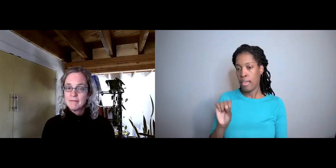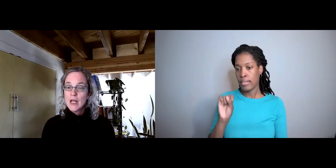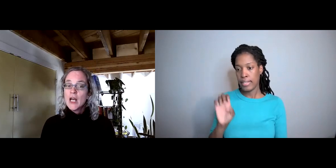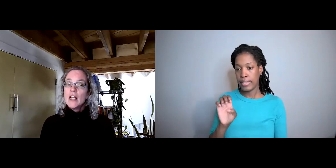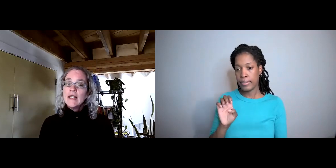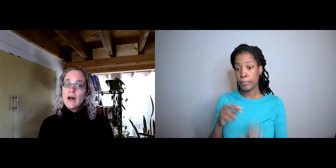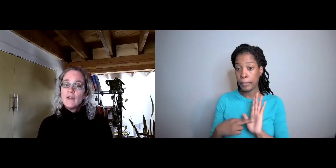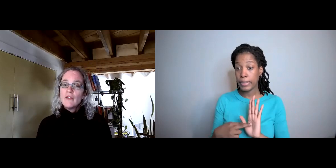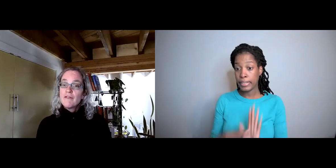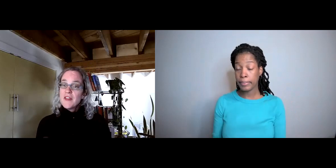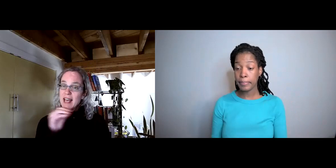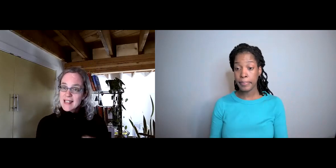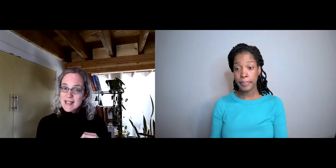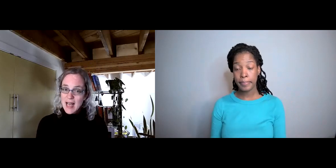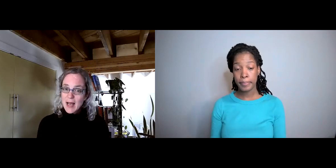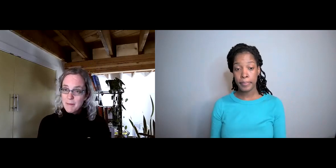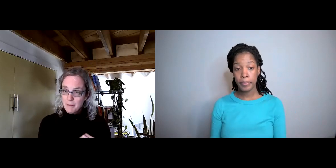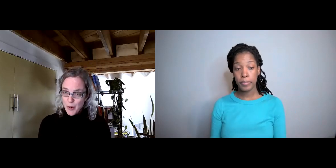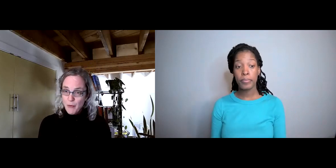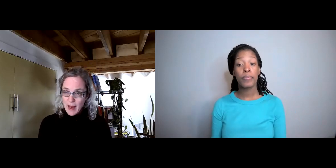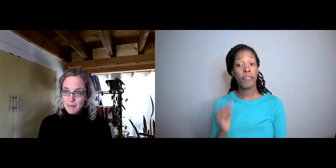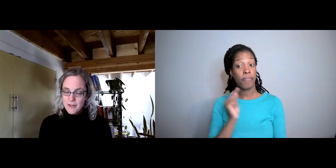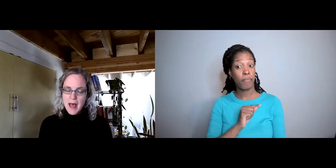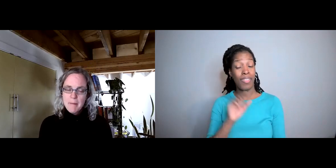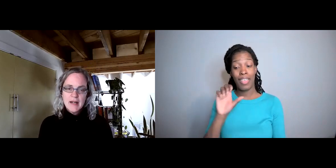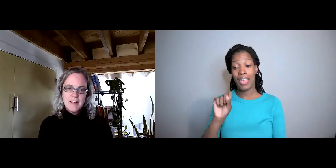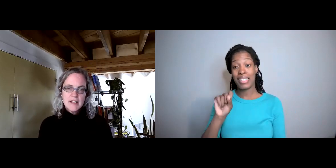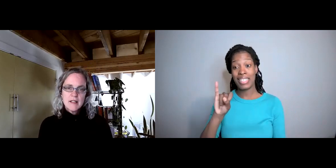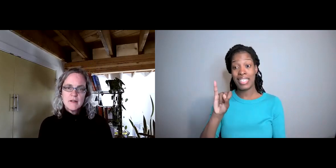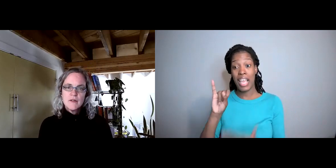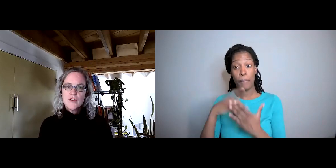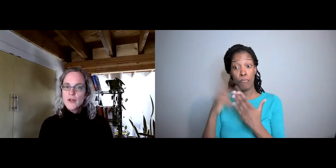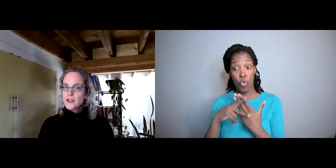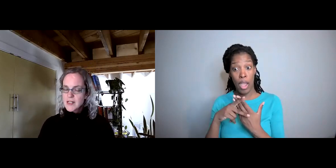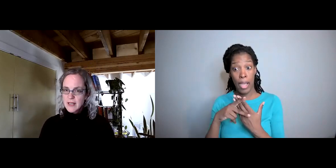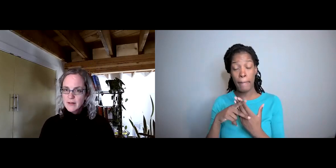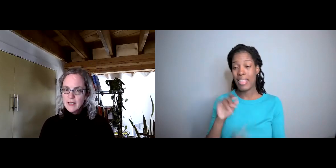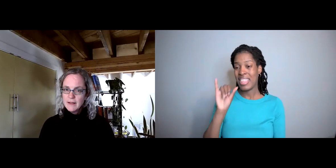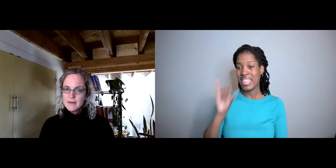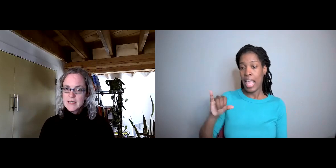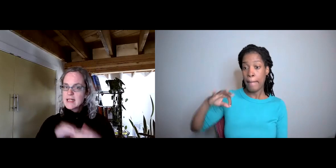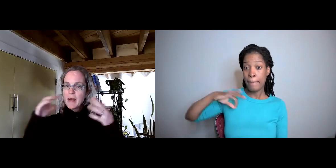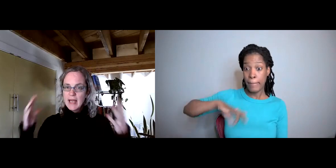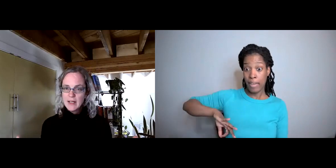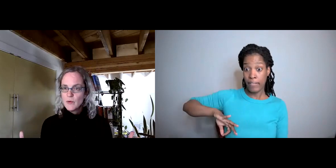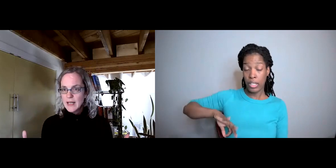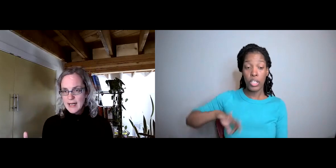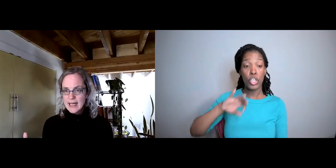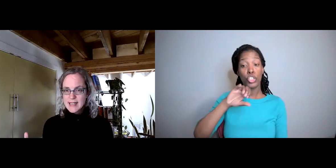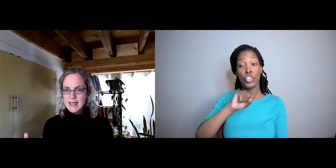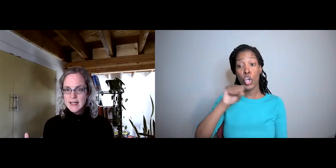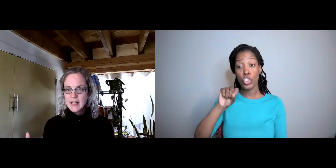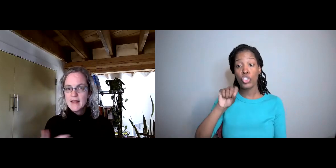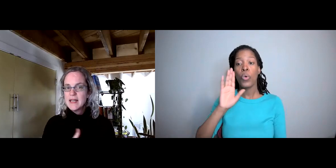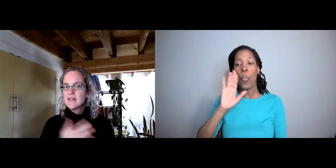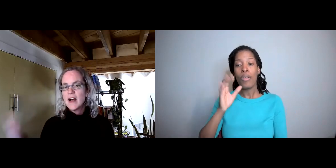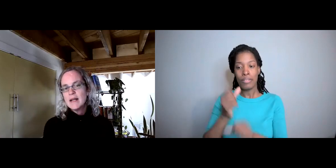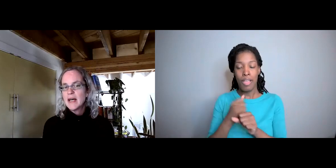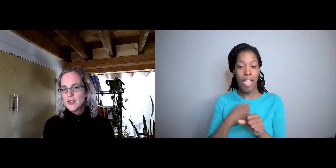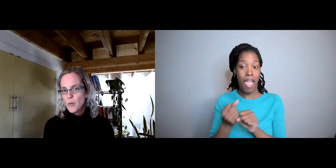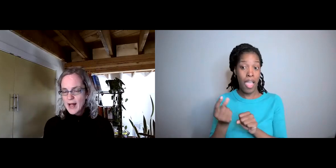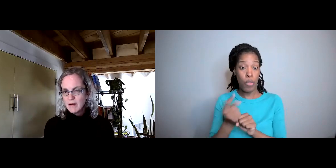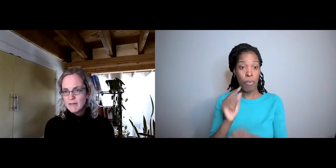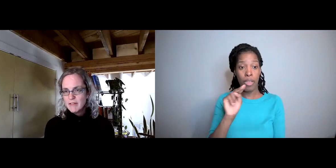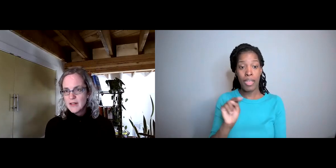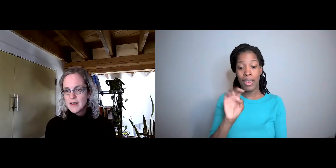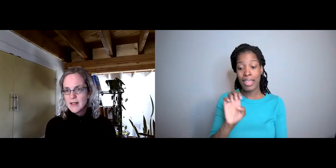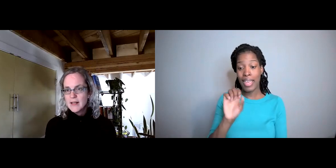Now for the SSI program for that benefit social security takes my annual NESE and they divide it by 12 to come up with my monthly.